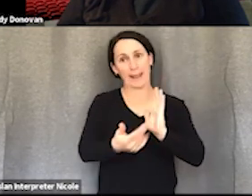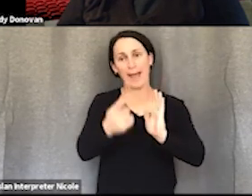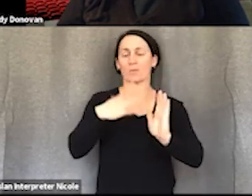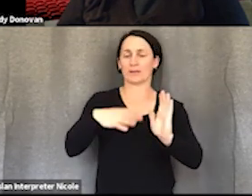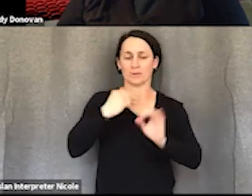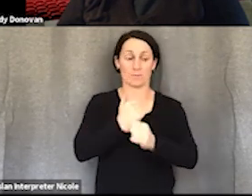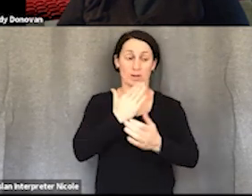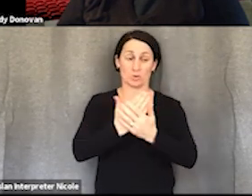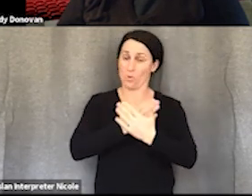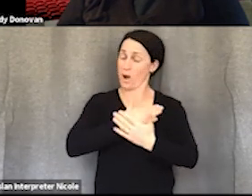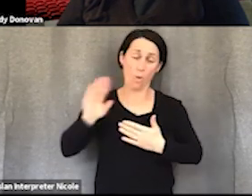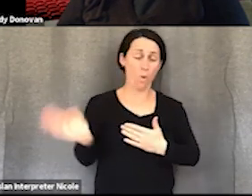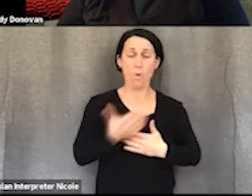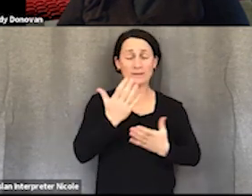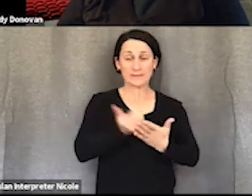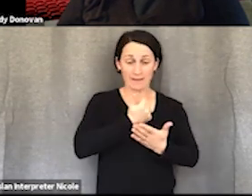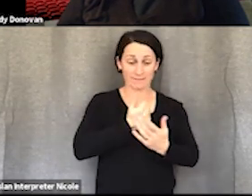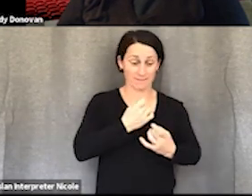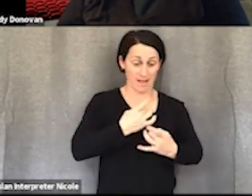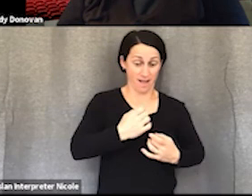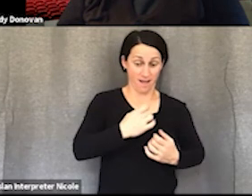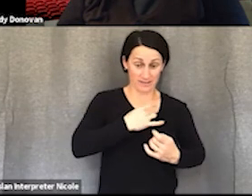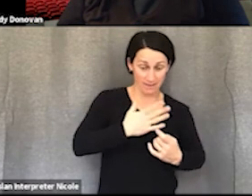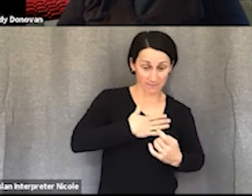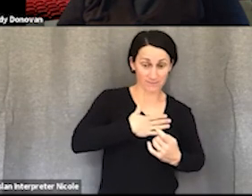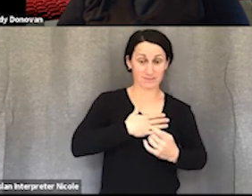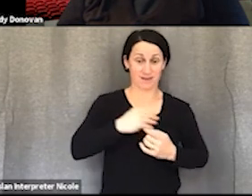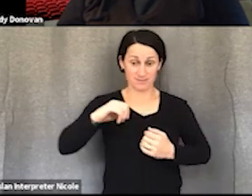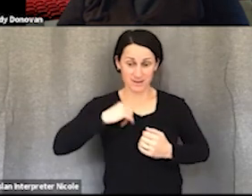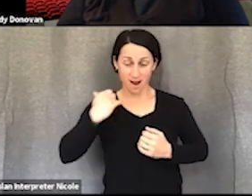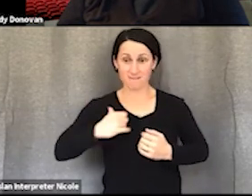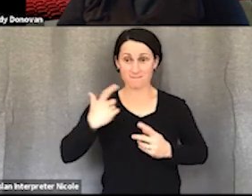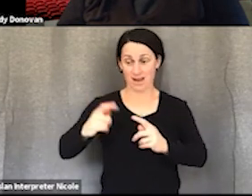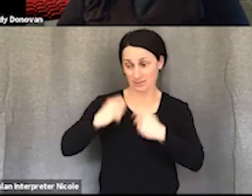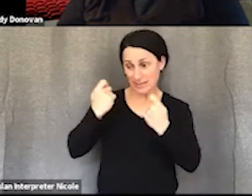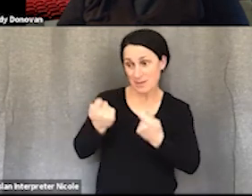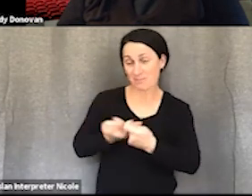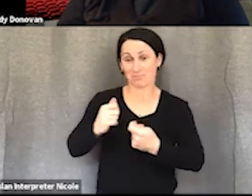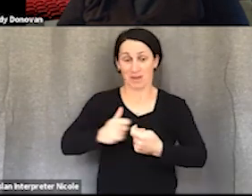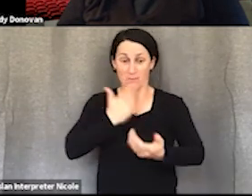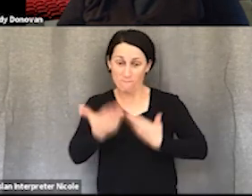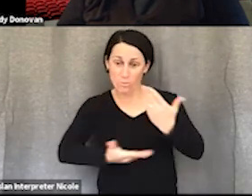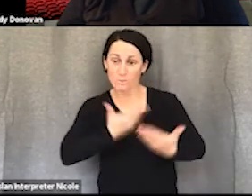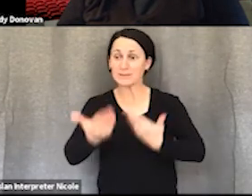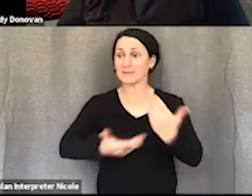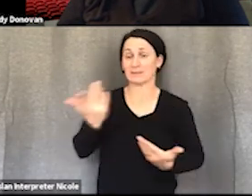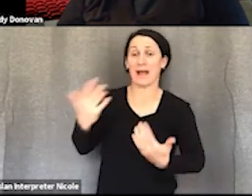our artists and audiences first and keep doing the amazing work that you are all doing to